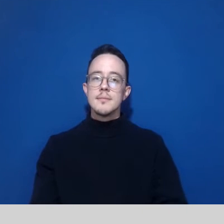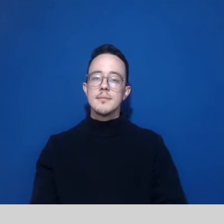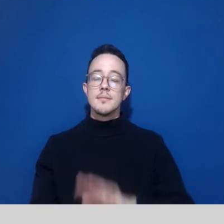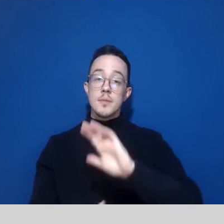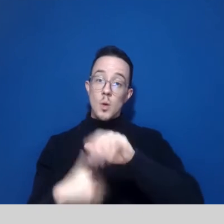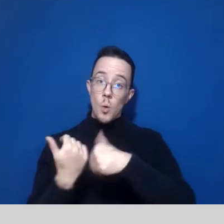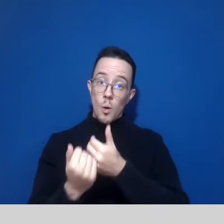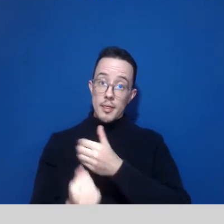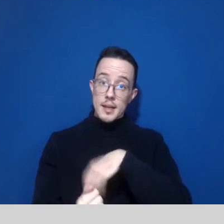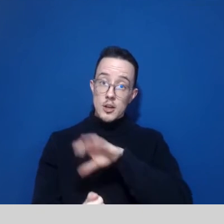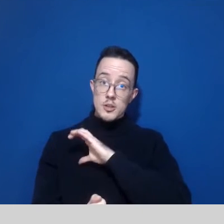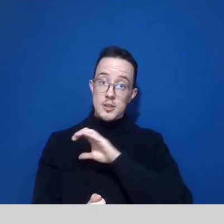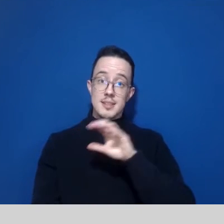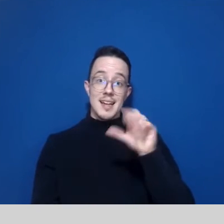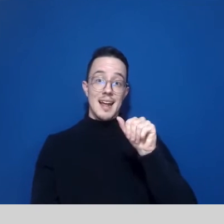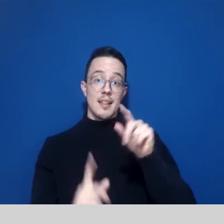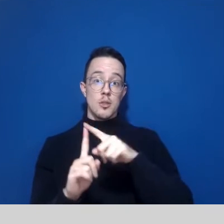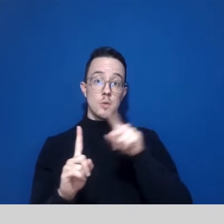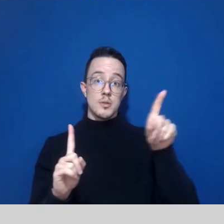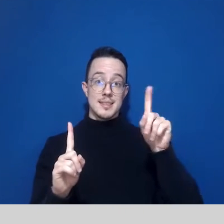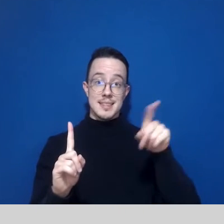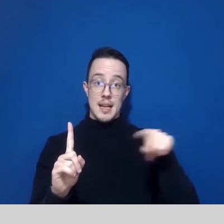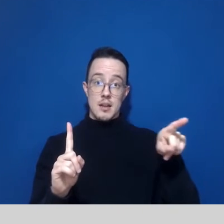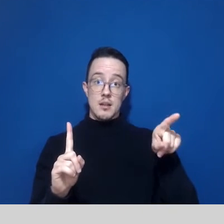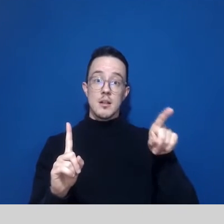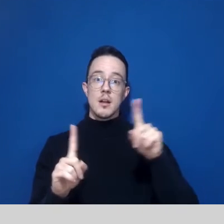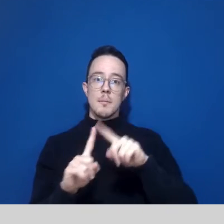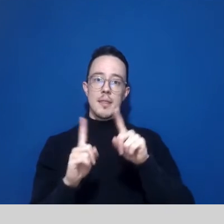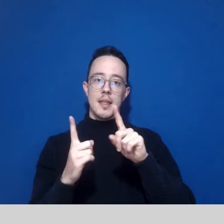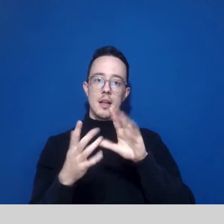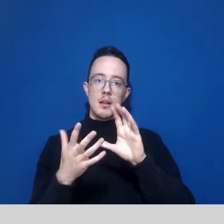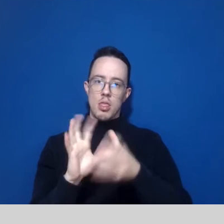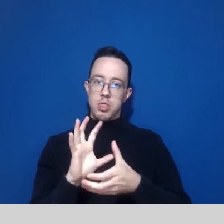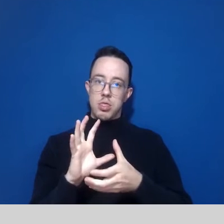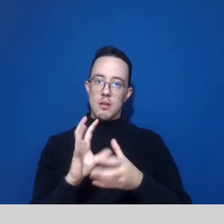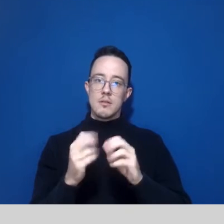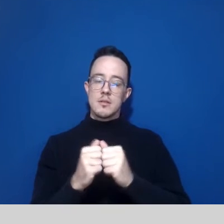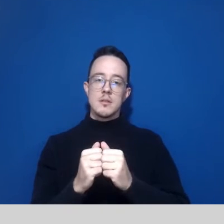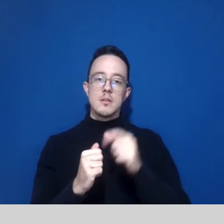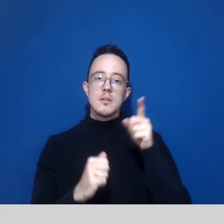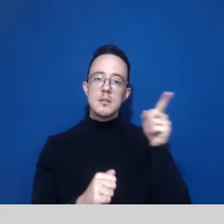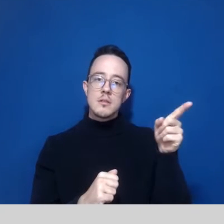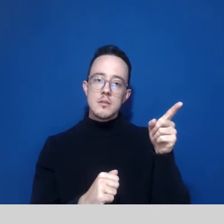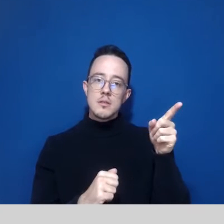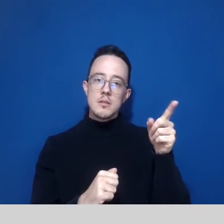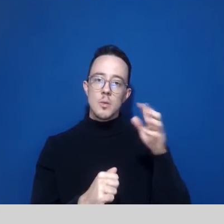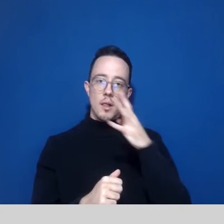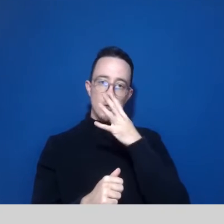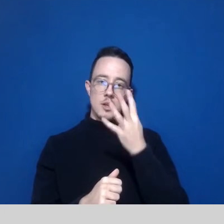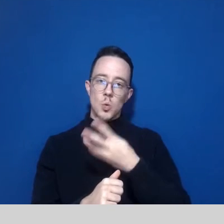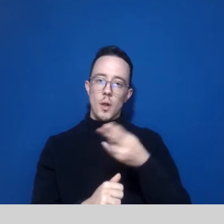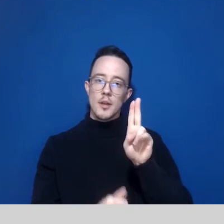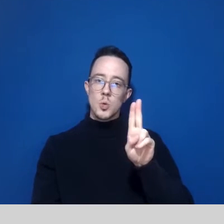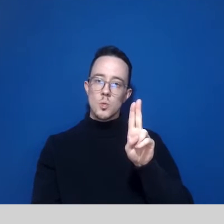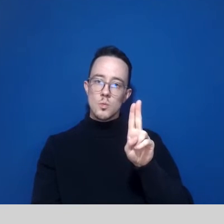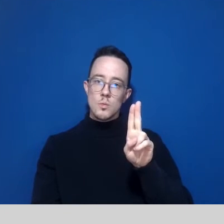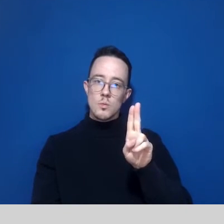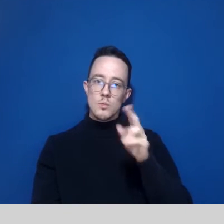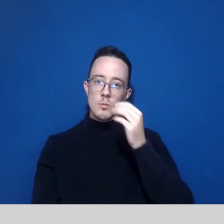You can extract all the characters A-Z, but then it will extract the letter M and then the rest can